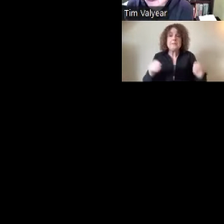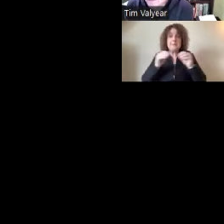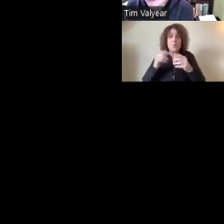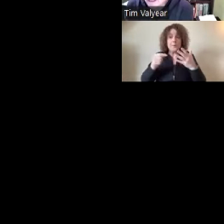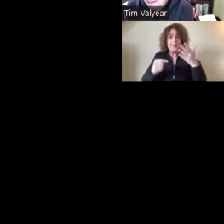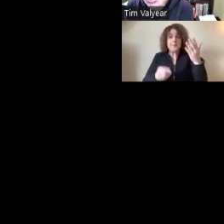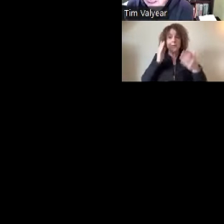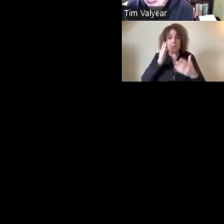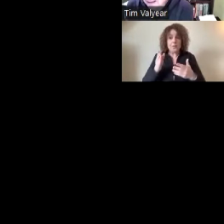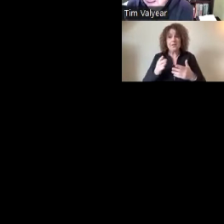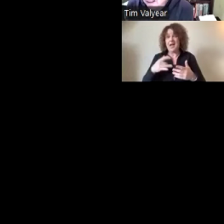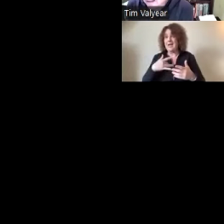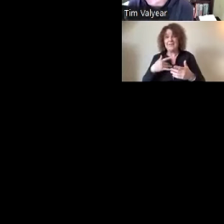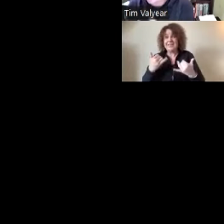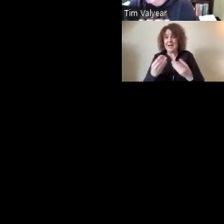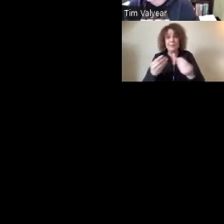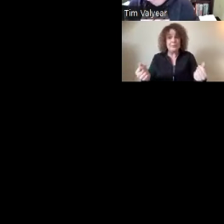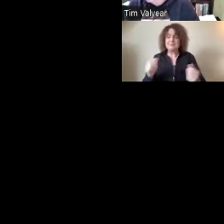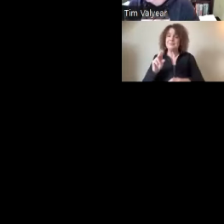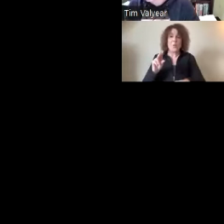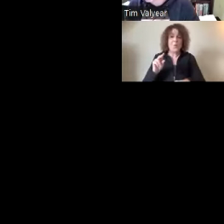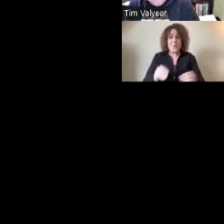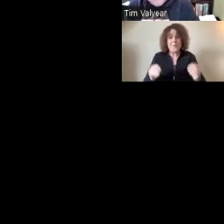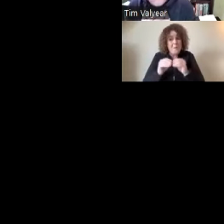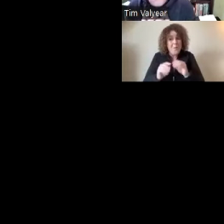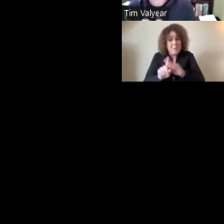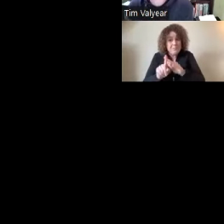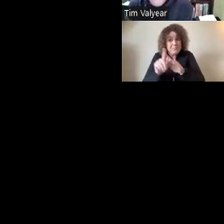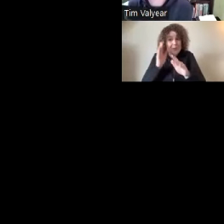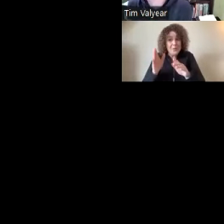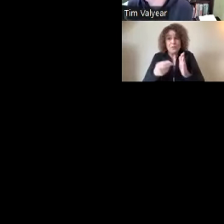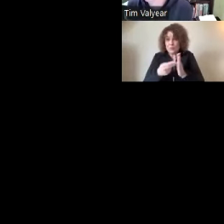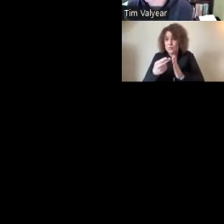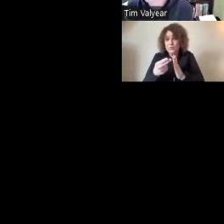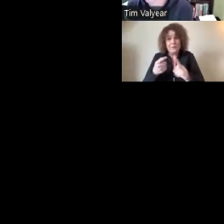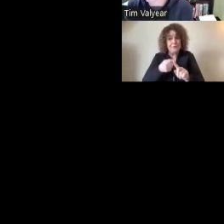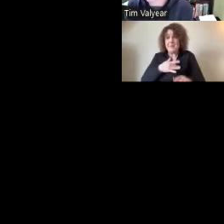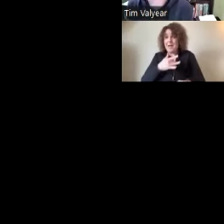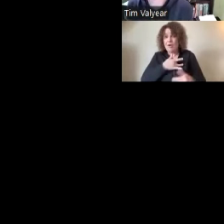pandemic, sadly. It's not. And I think that we're going to